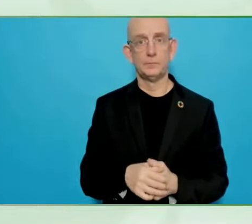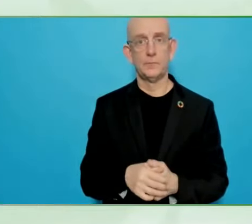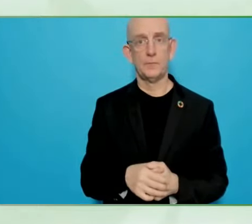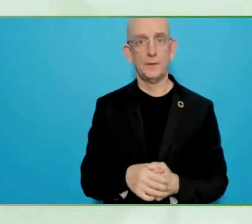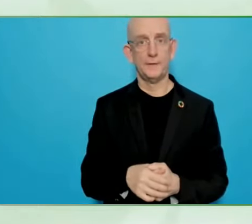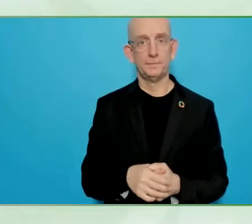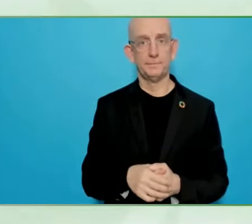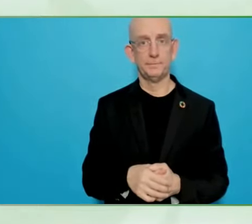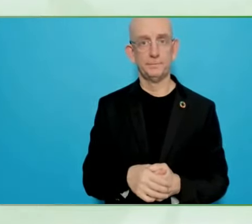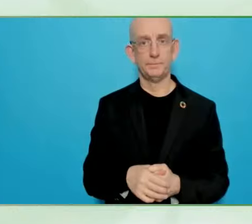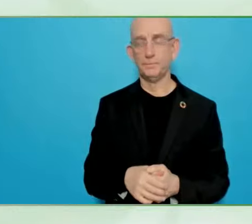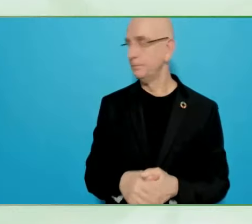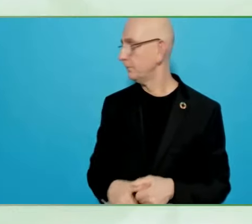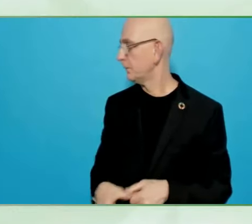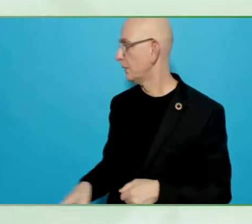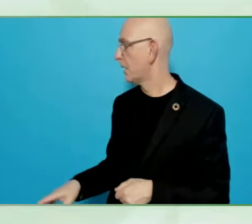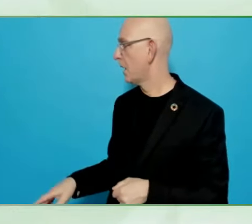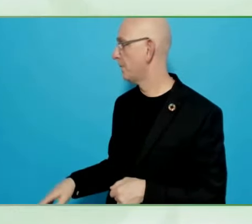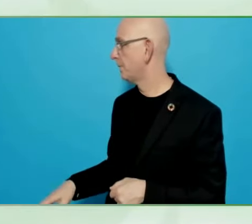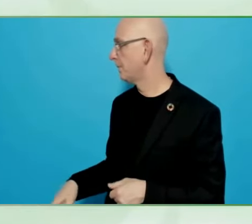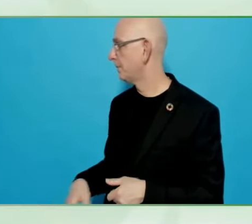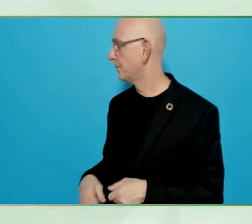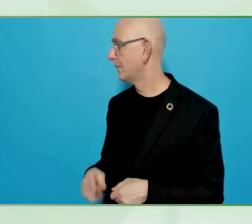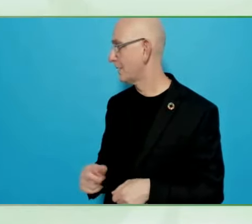elections?